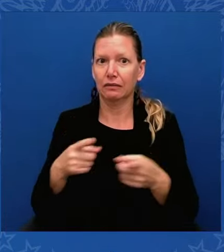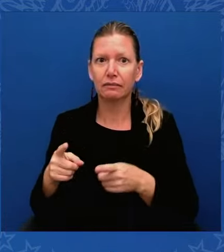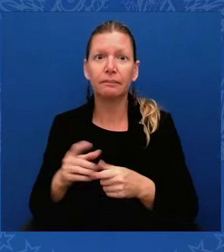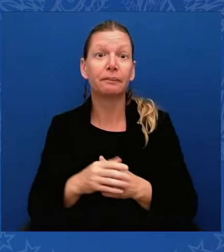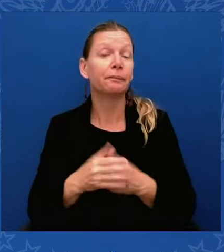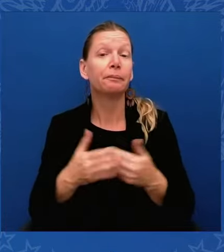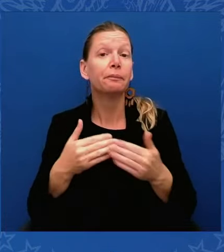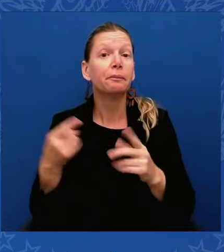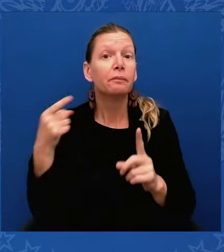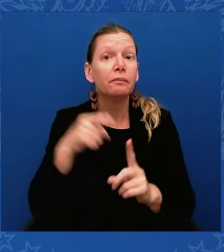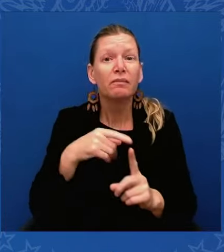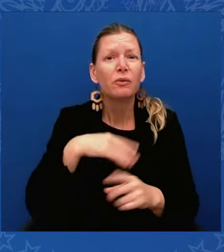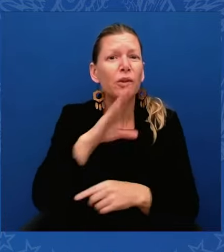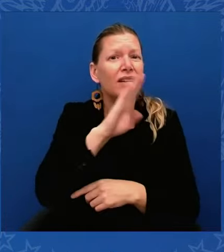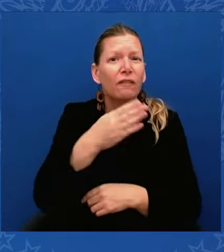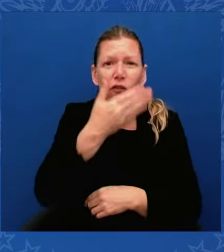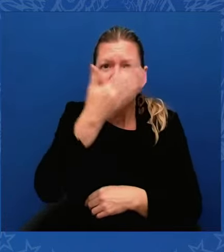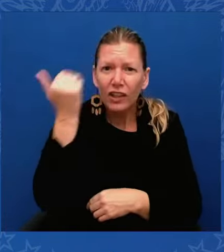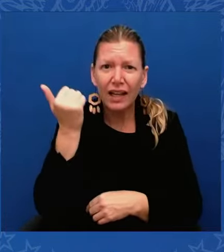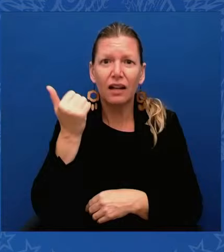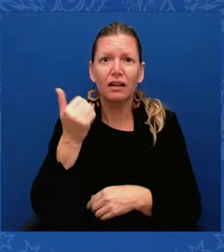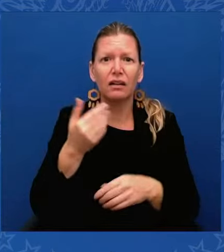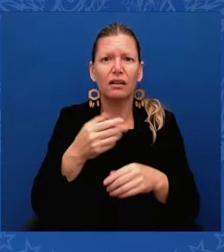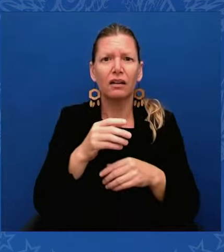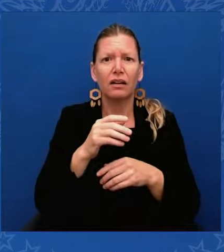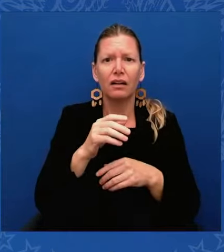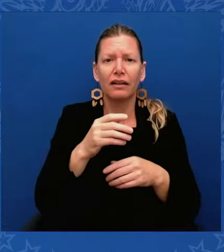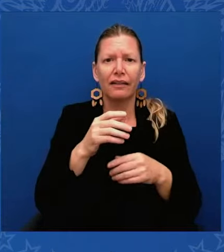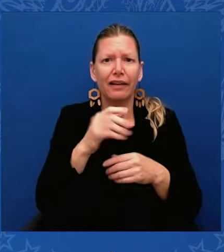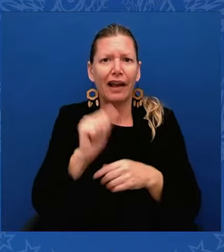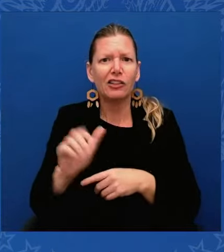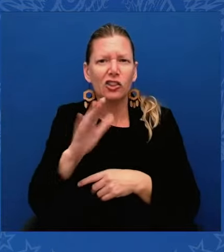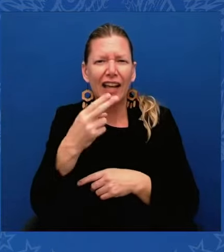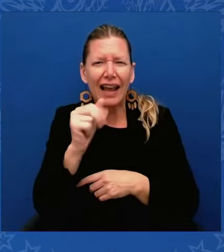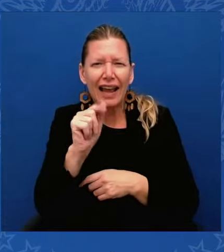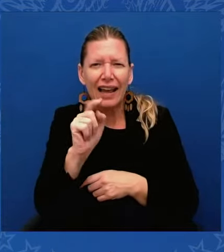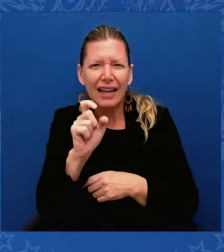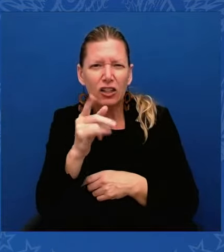with your support to help states, cities and better report, respond, prevent crime.